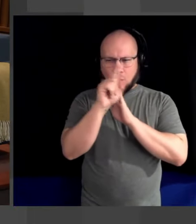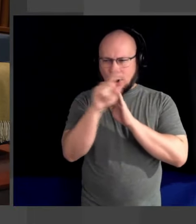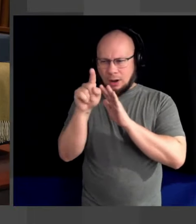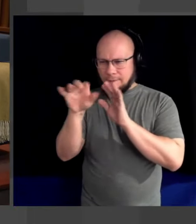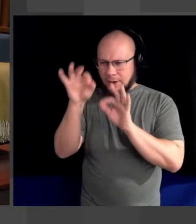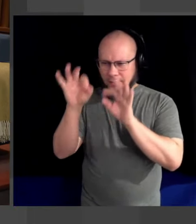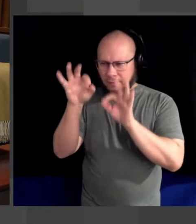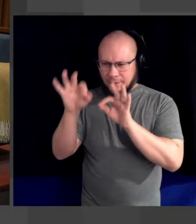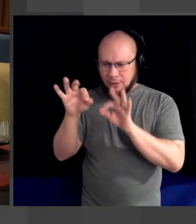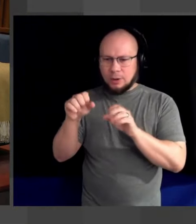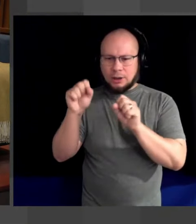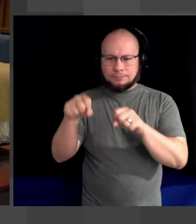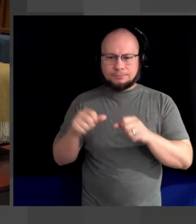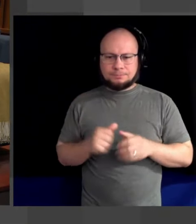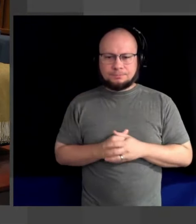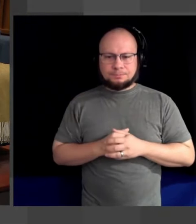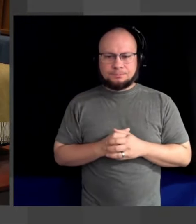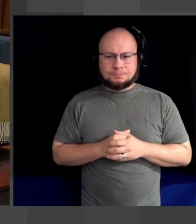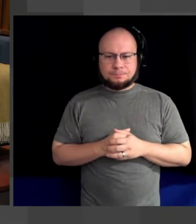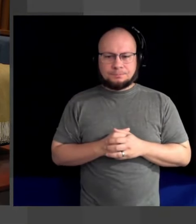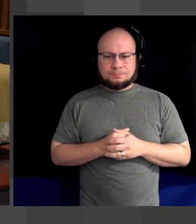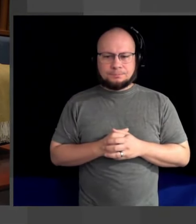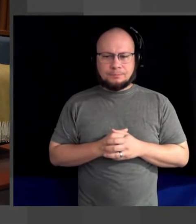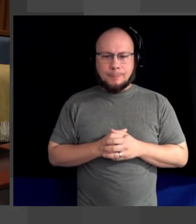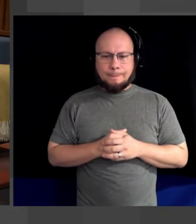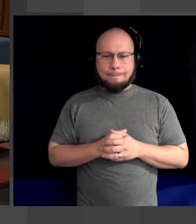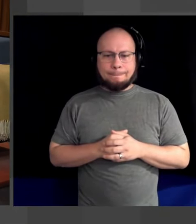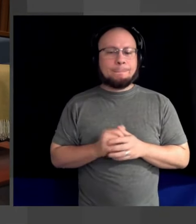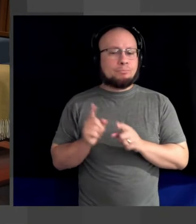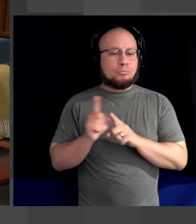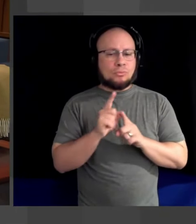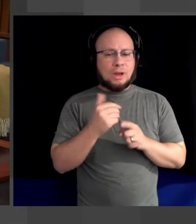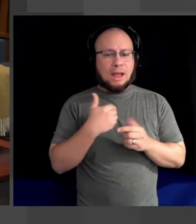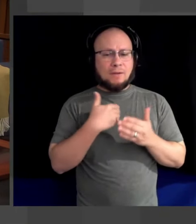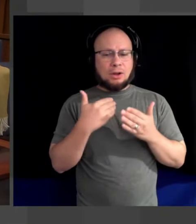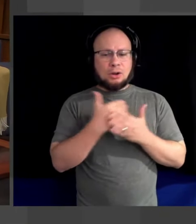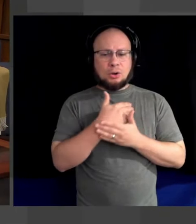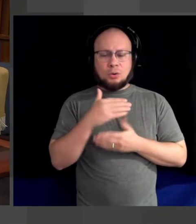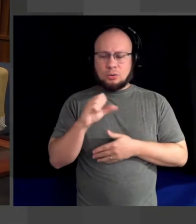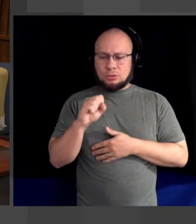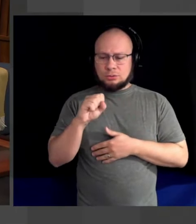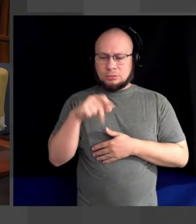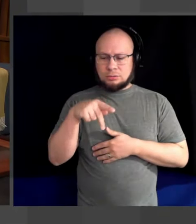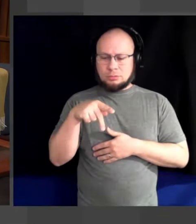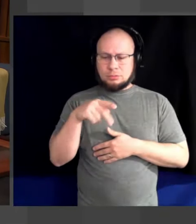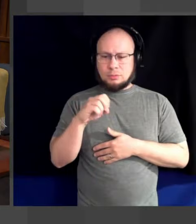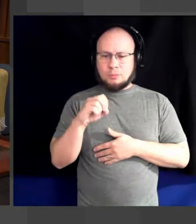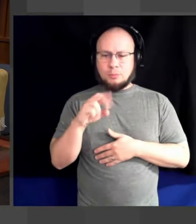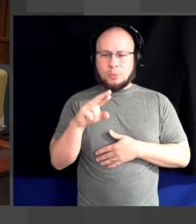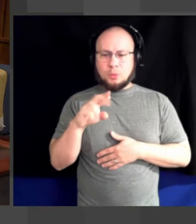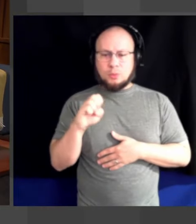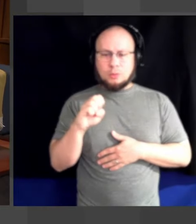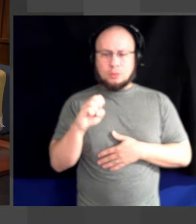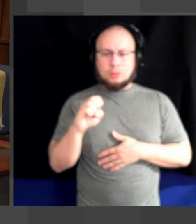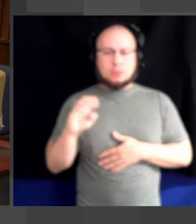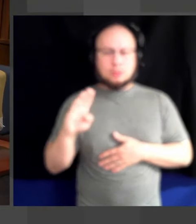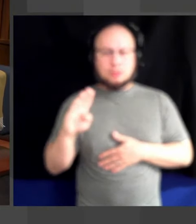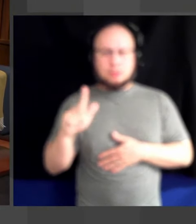WILL ALLOW TO YOU UNDERSTAND WHAT YOU'RE DOING IN THE GAME. AND ANOTHER ONE OF THE NEW BLOCKS IS A BLOCK CALLED SPORE